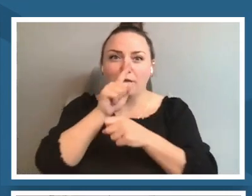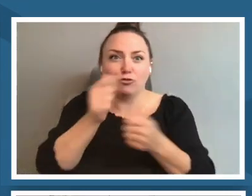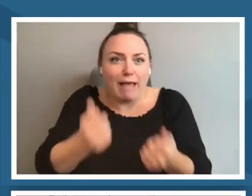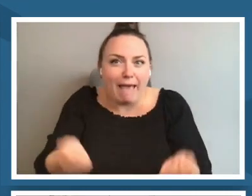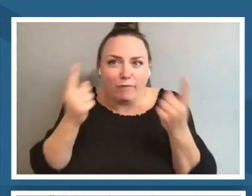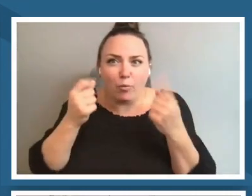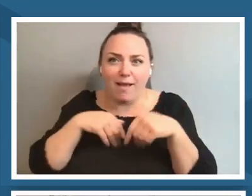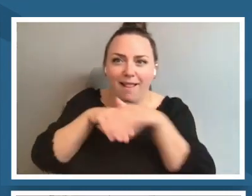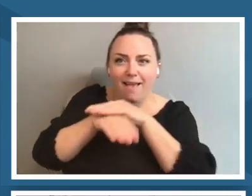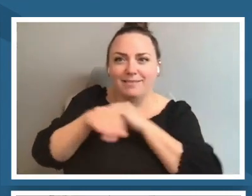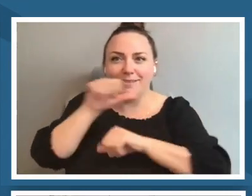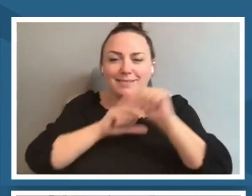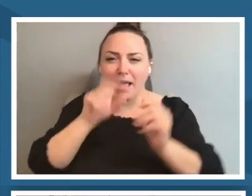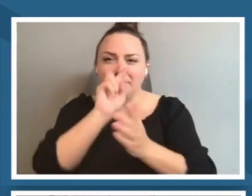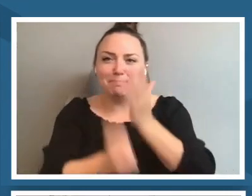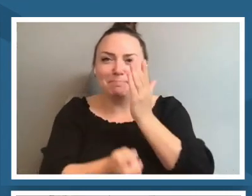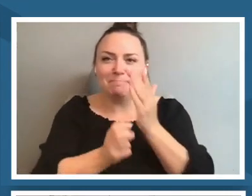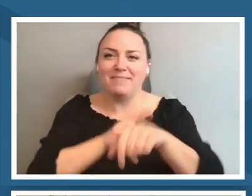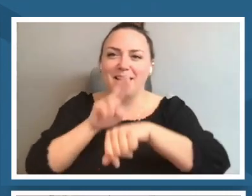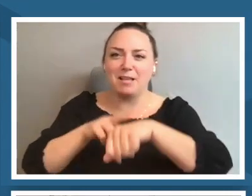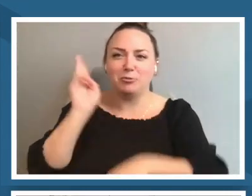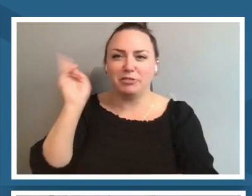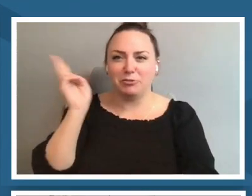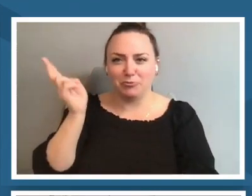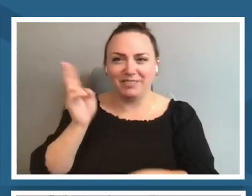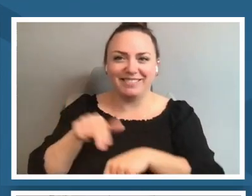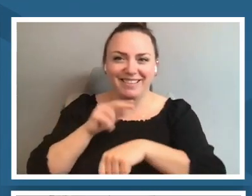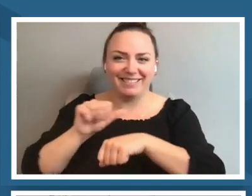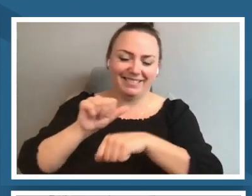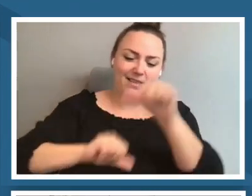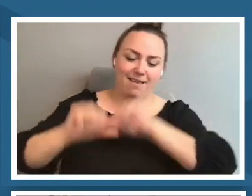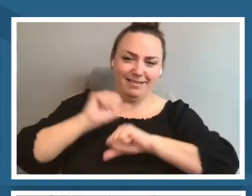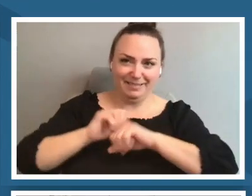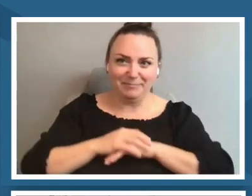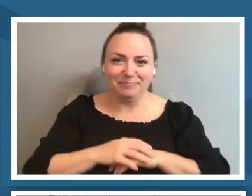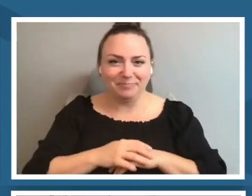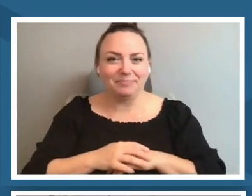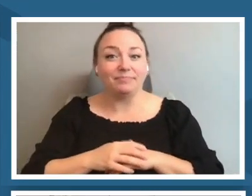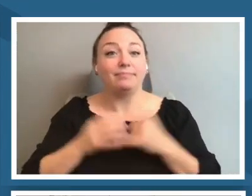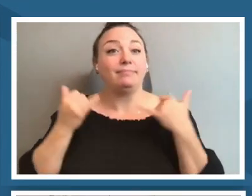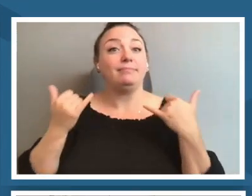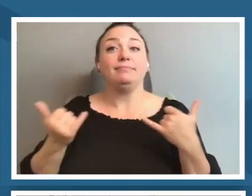immersed in natural history science and then today what we're going to be doing